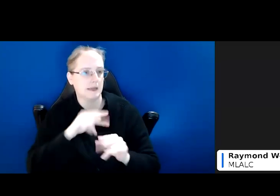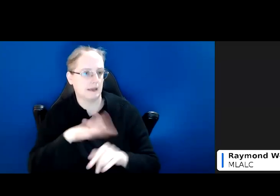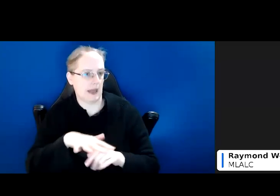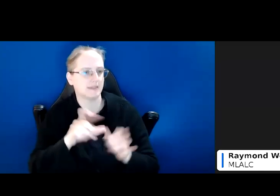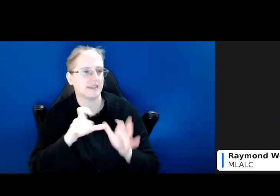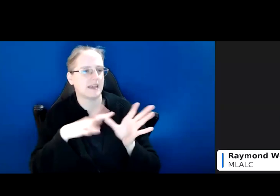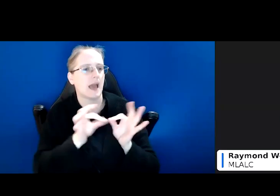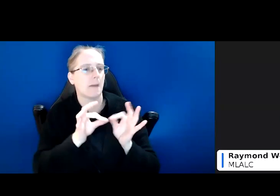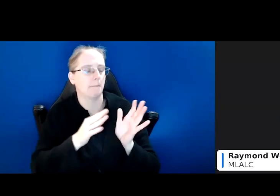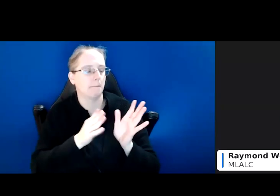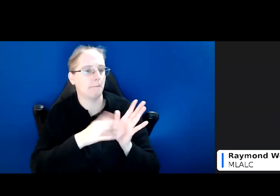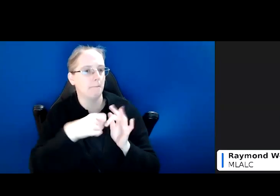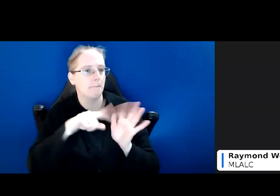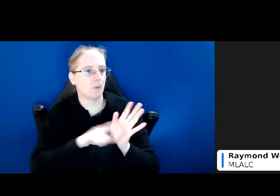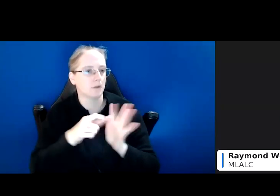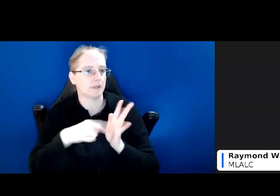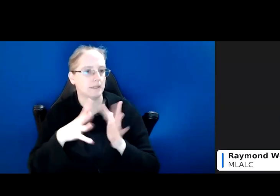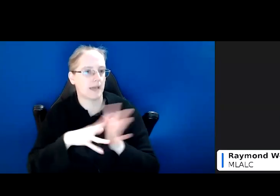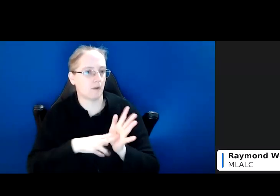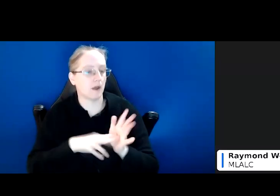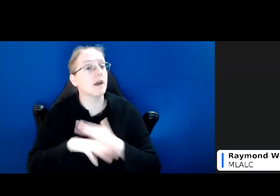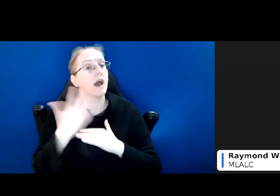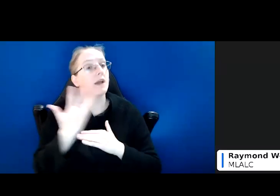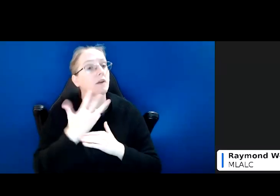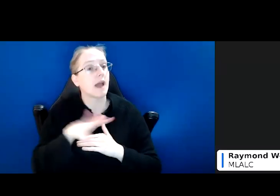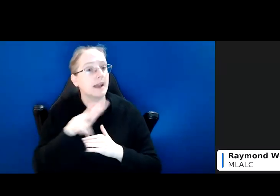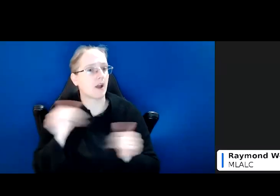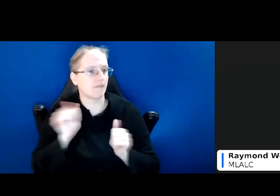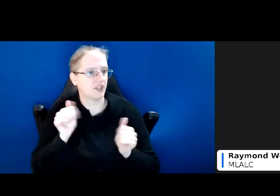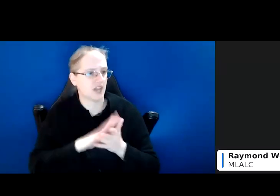finished my HSC back in 1988. I sort of went into a job with Social Security, Centrelink